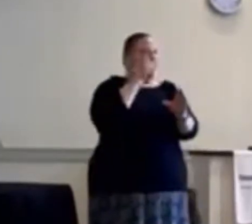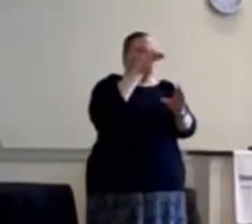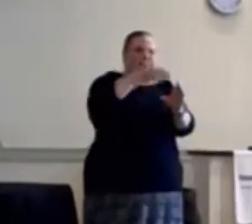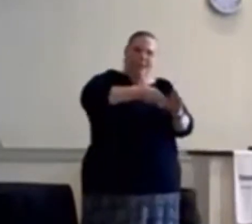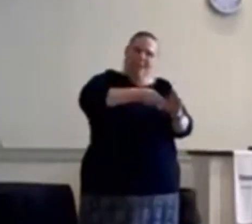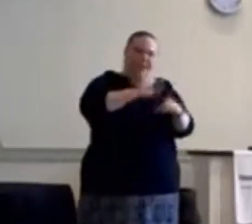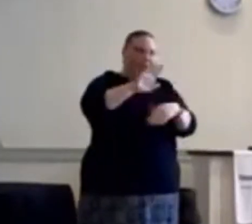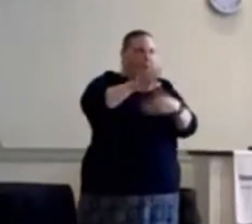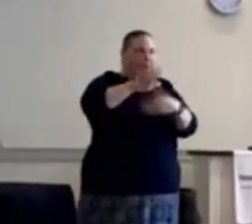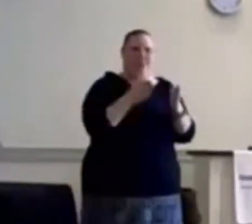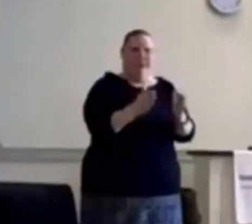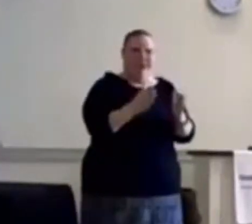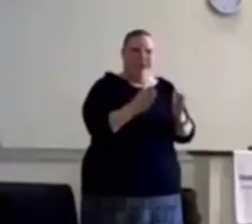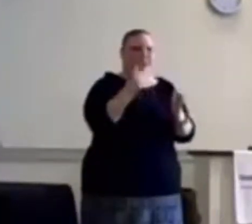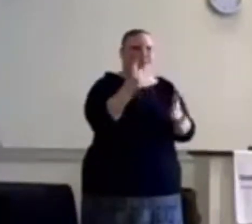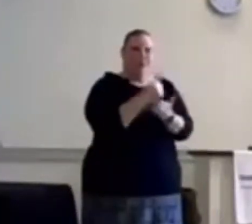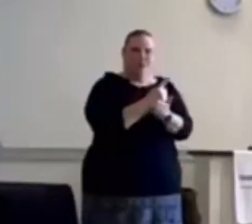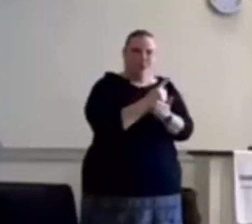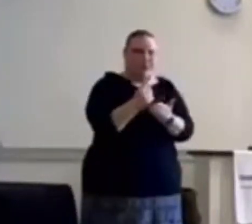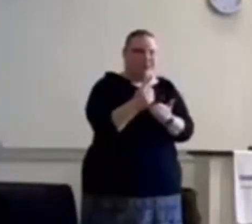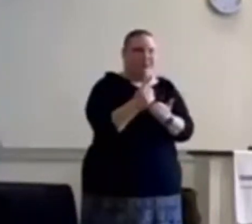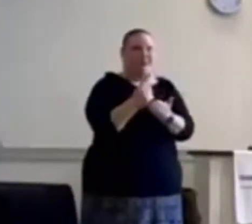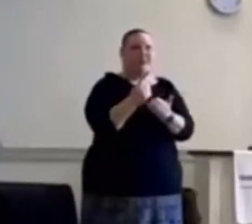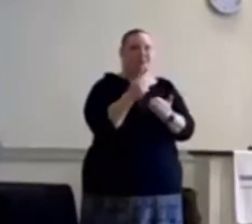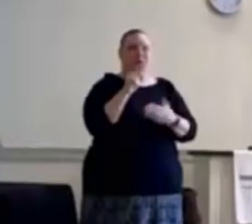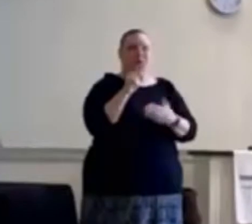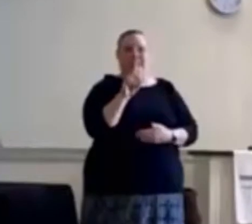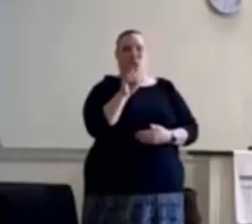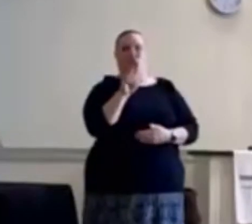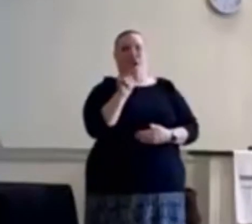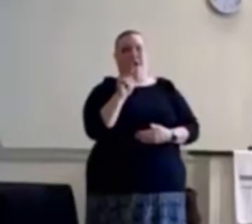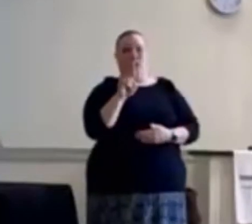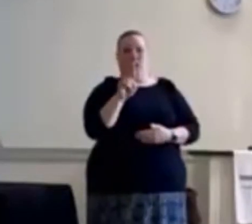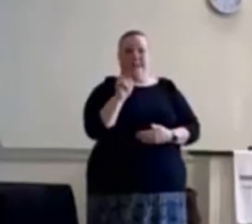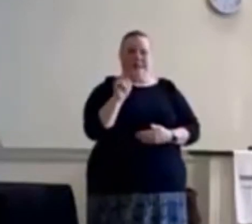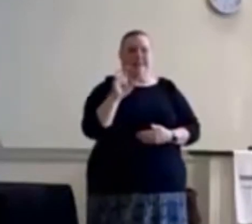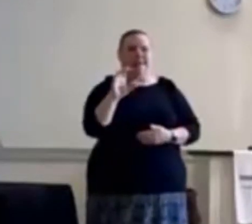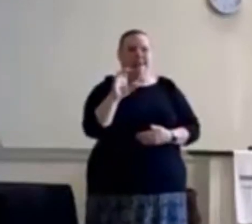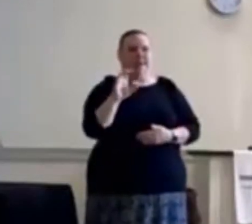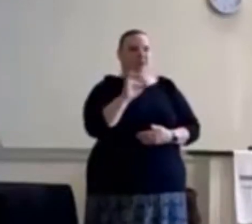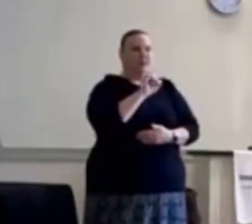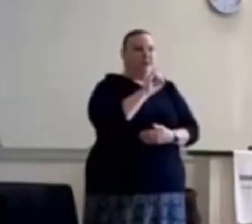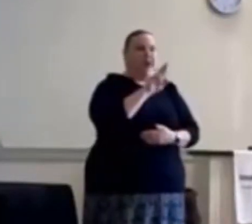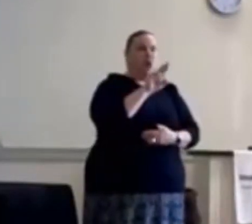week at Disability Rights North Carolina and also to Iris, Cas, and the whole team